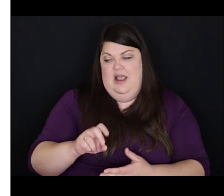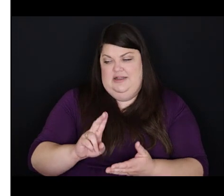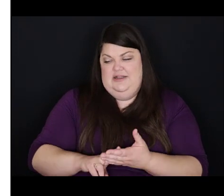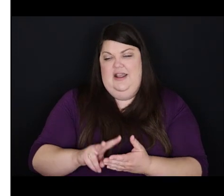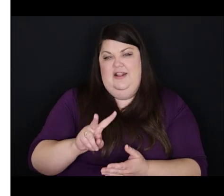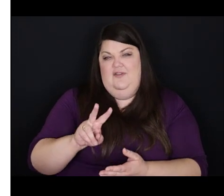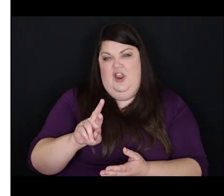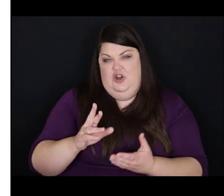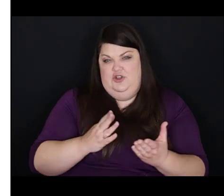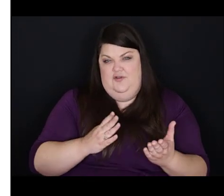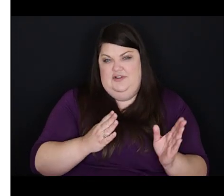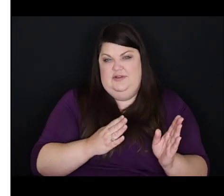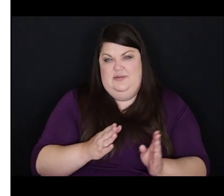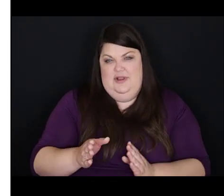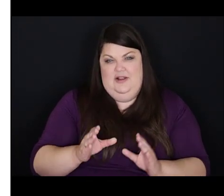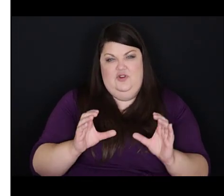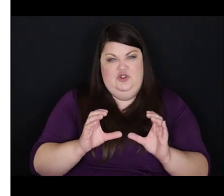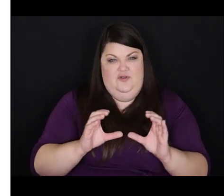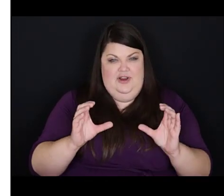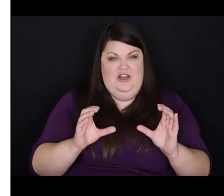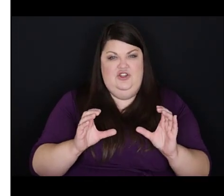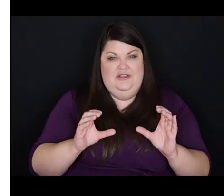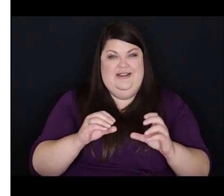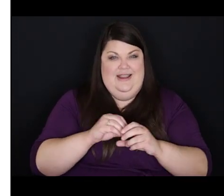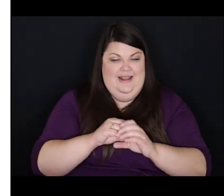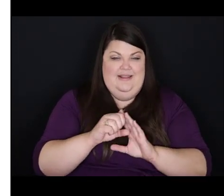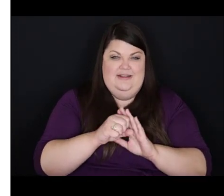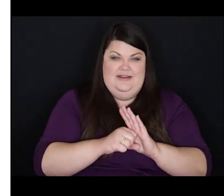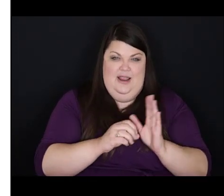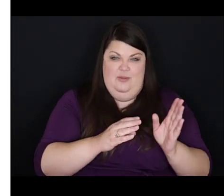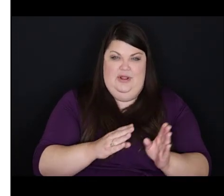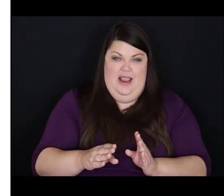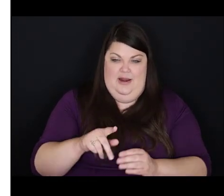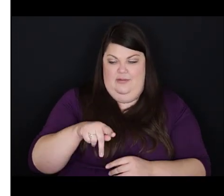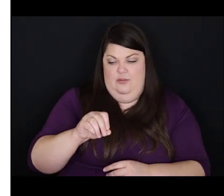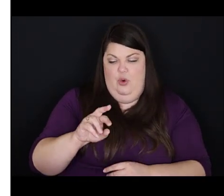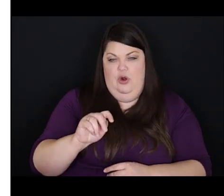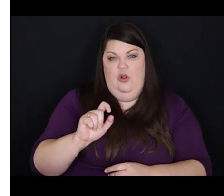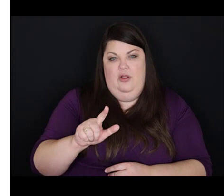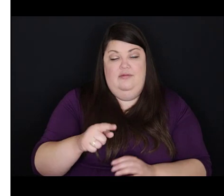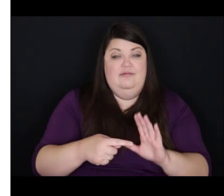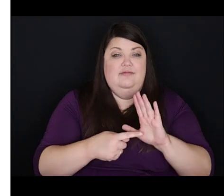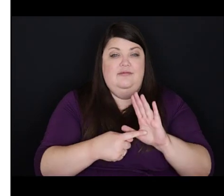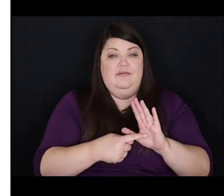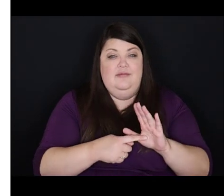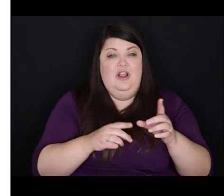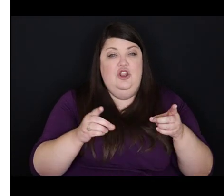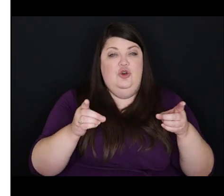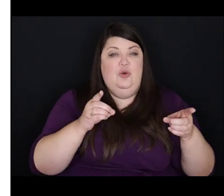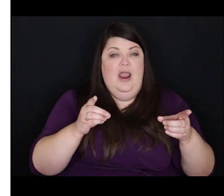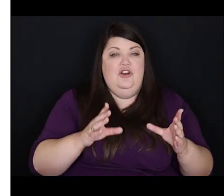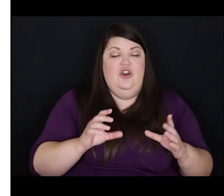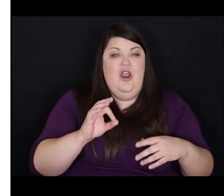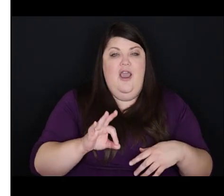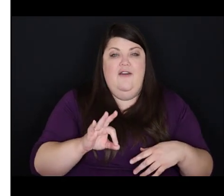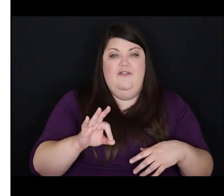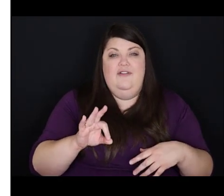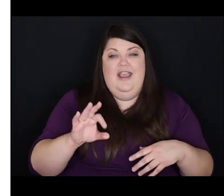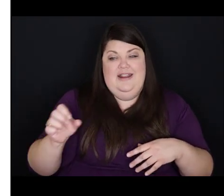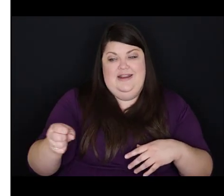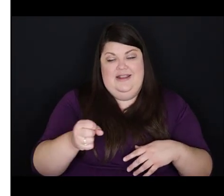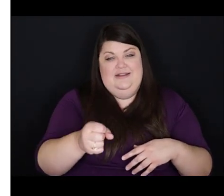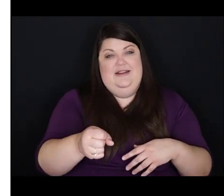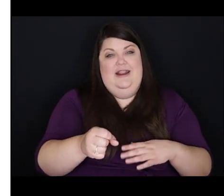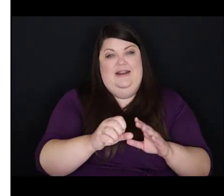certifications within the State Plan portal (i.e., the director of the designated State agency or the